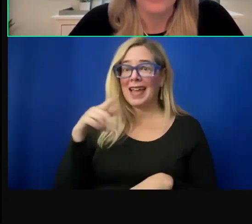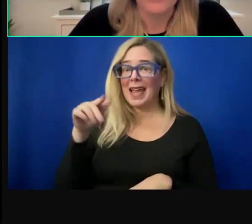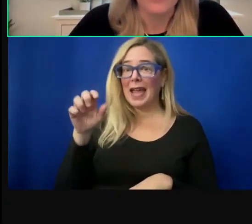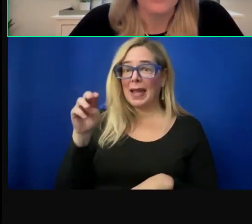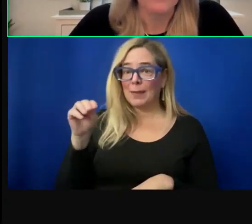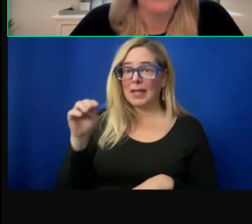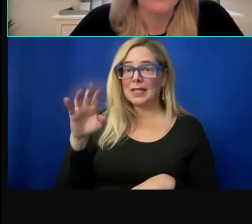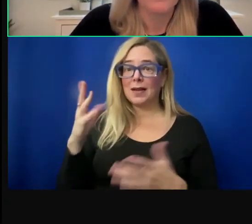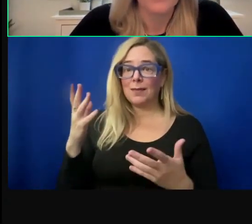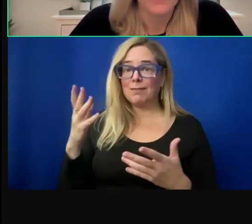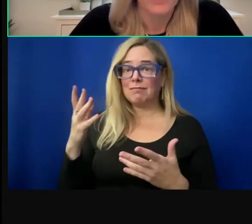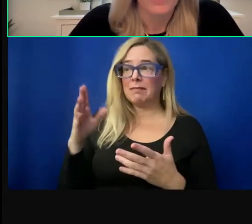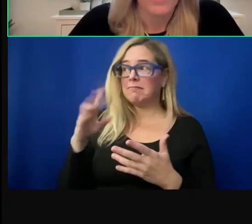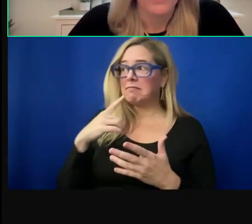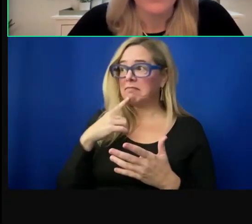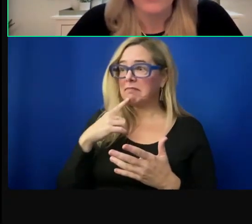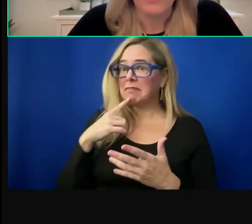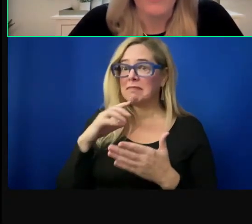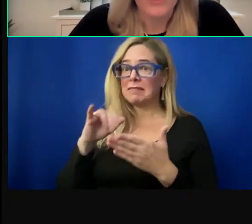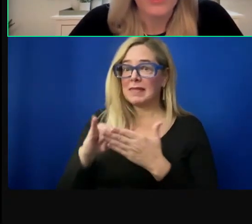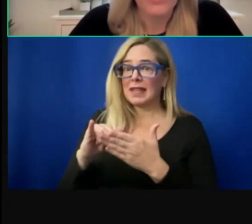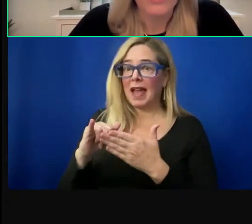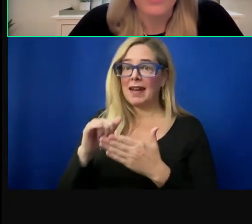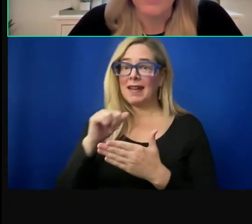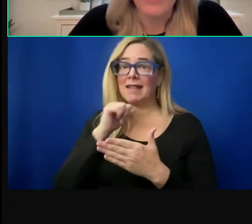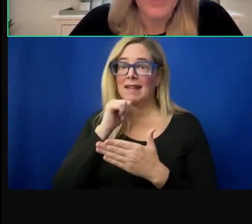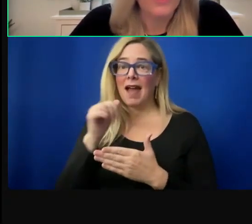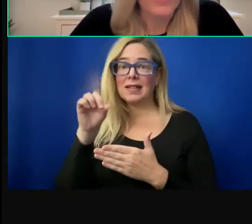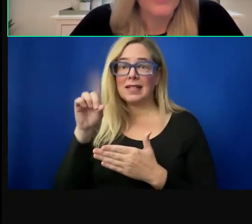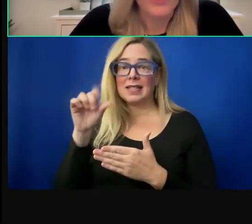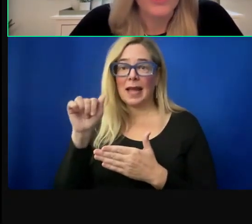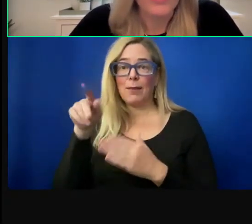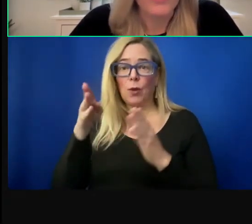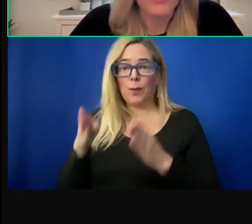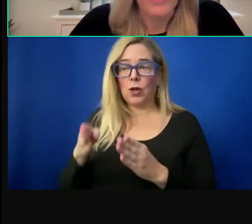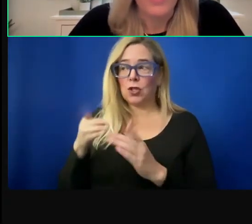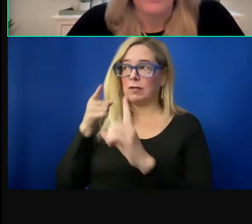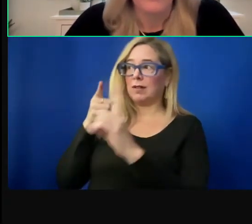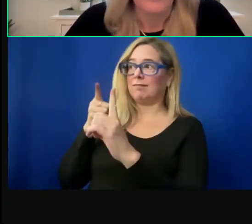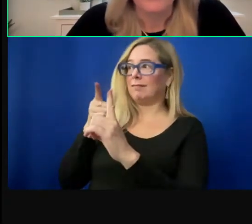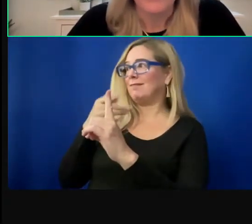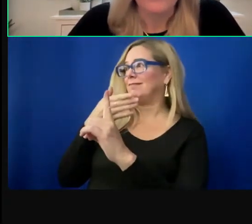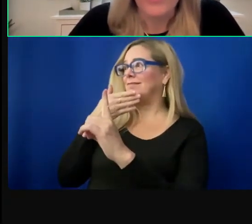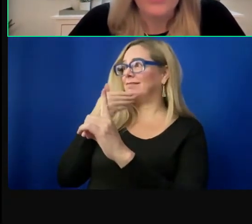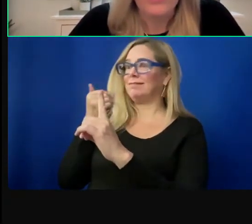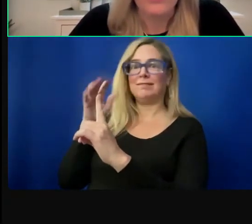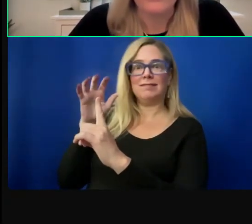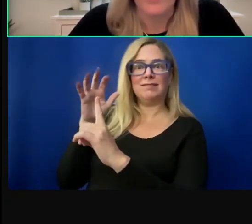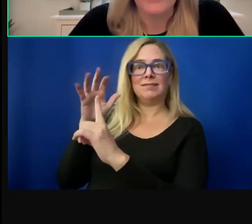the ideal. As health professionals, as public health professionals, and as researchers